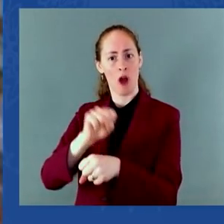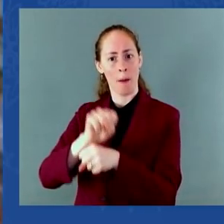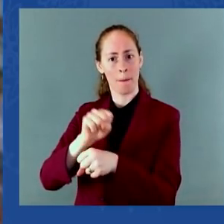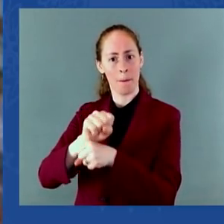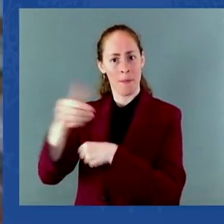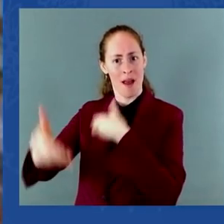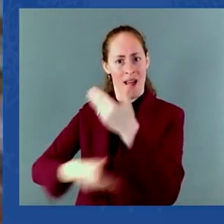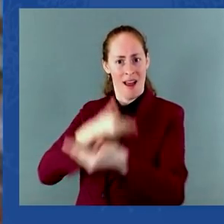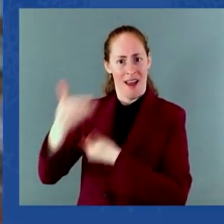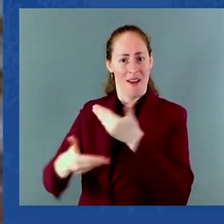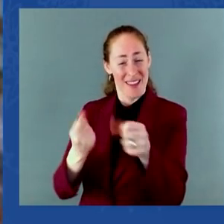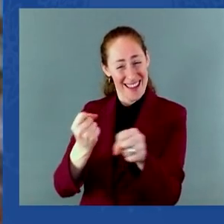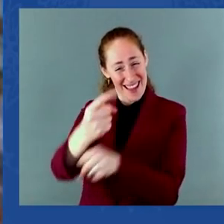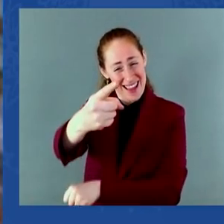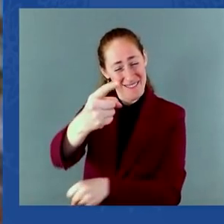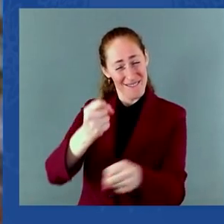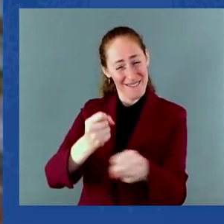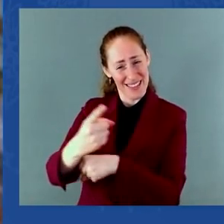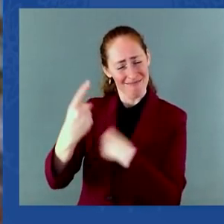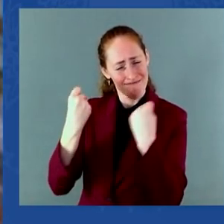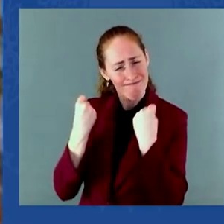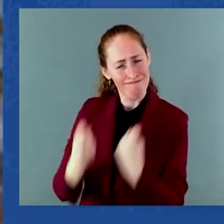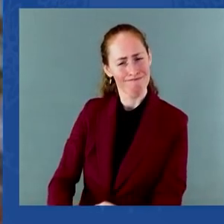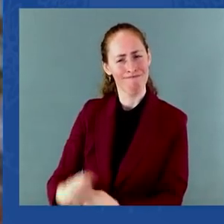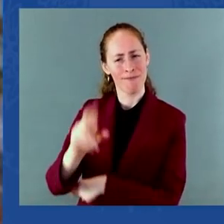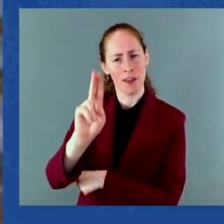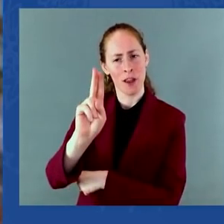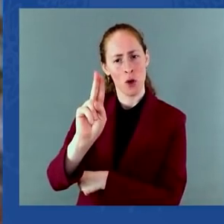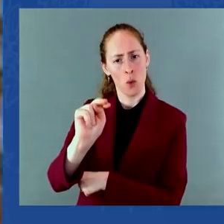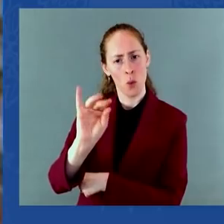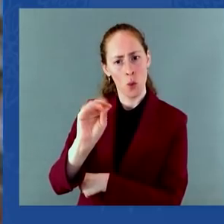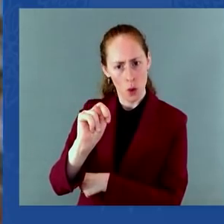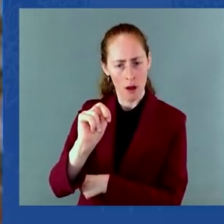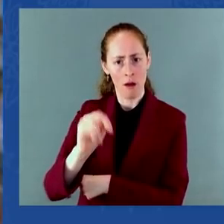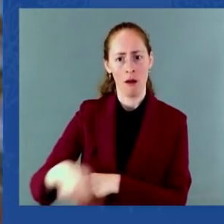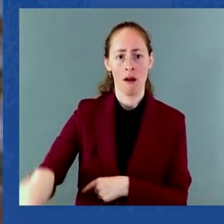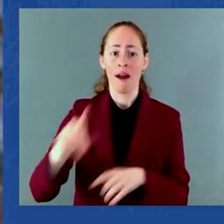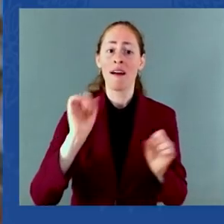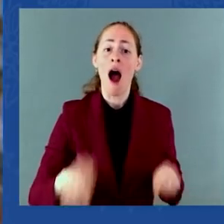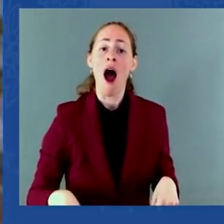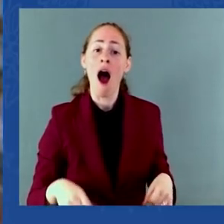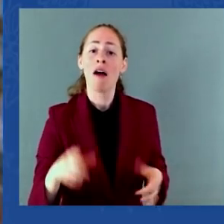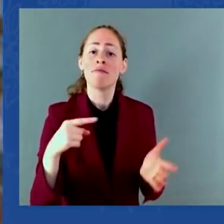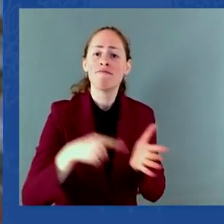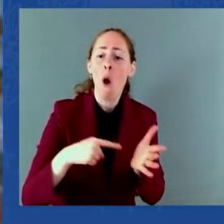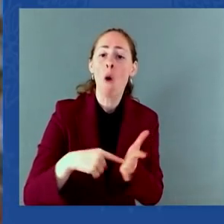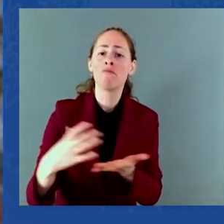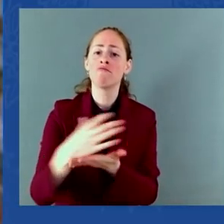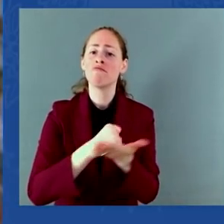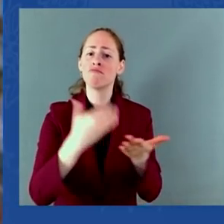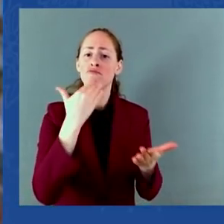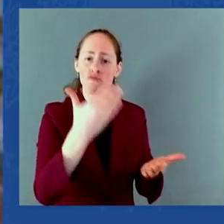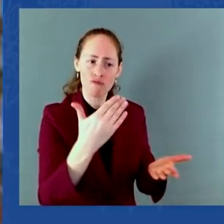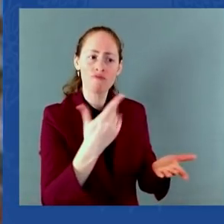Jobs you can raise a family on. Jobs that can't be outsourced. And that's not all. The bipartisan bill is going to mobilize our ports